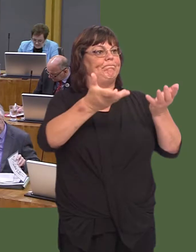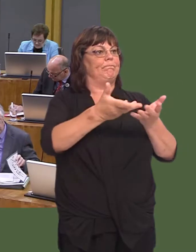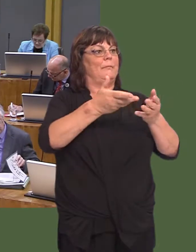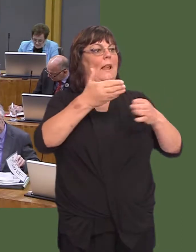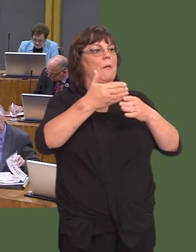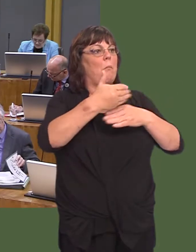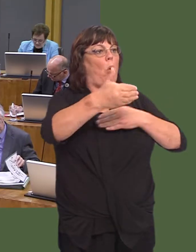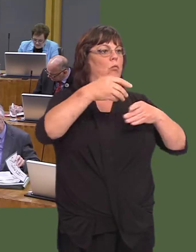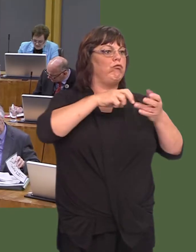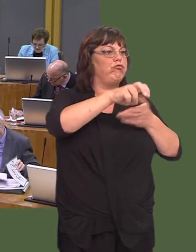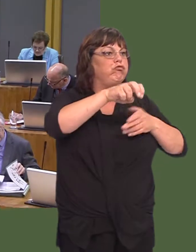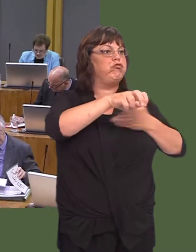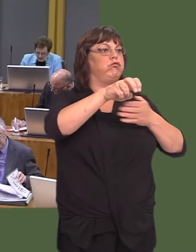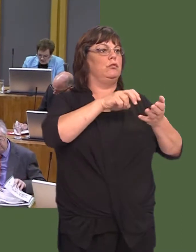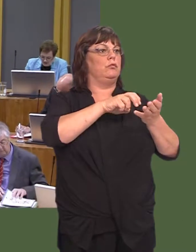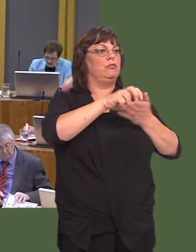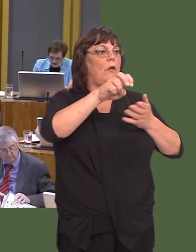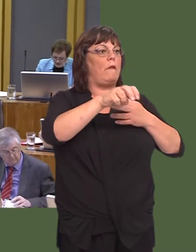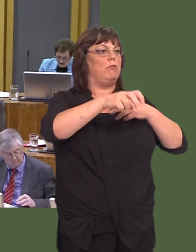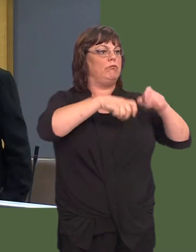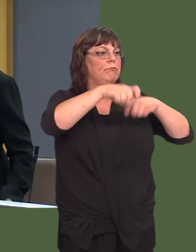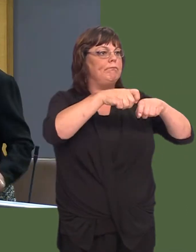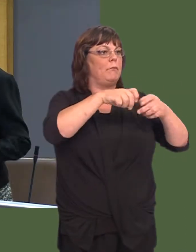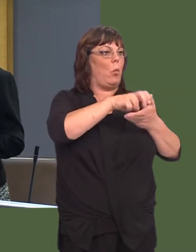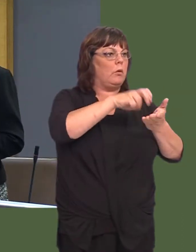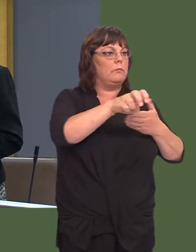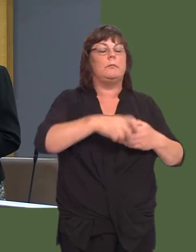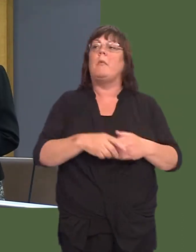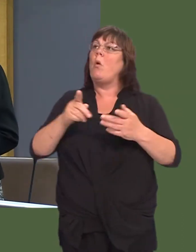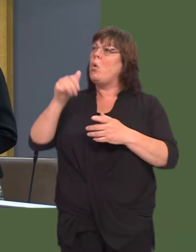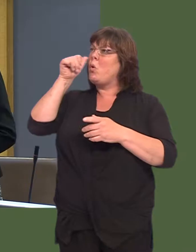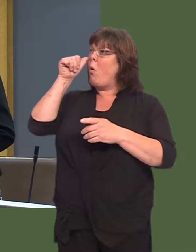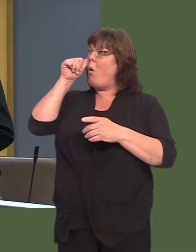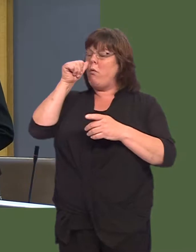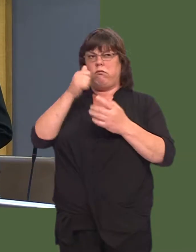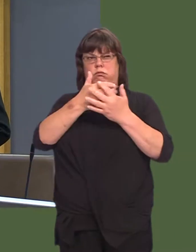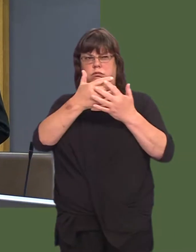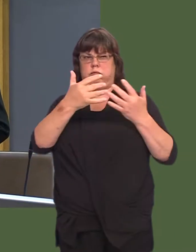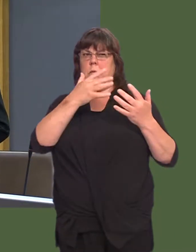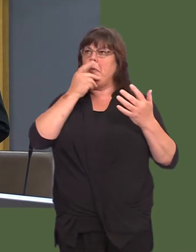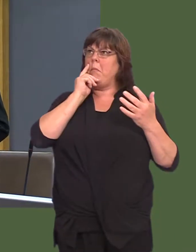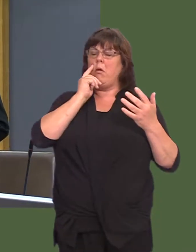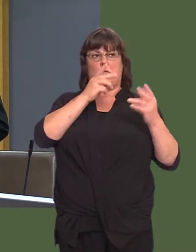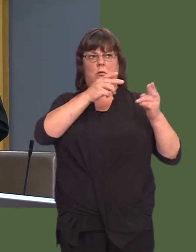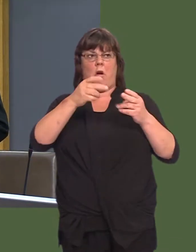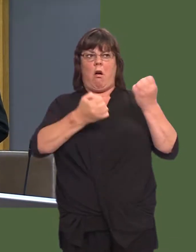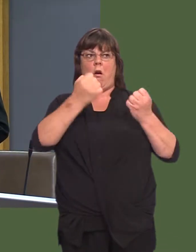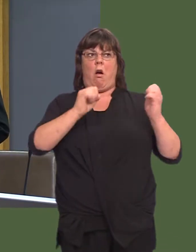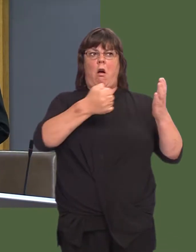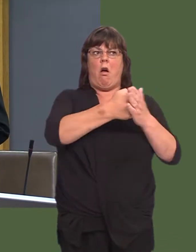Jenny Rathbone: Thank you, First Minister. We know that air pollution kills more people than are killed in road traffic accidents,